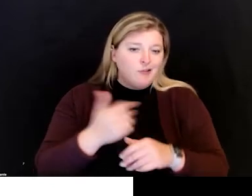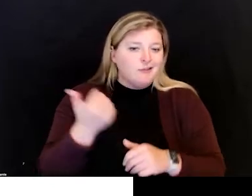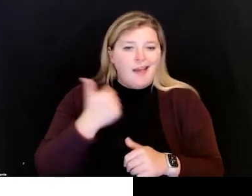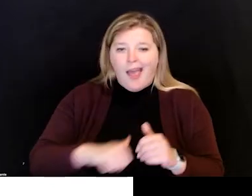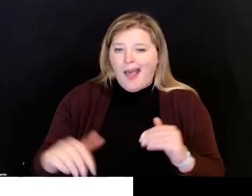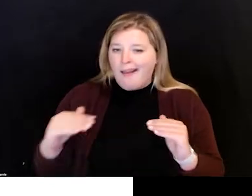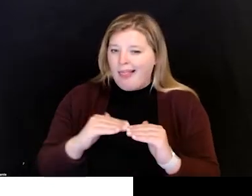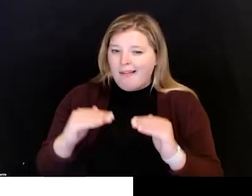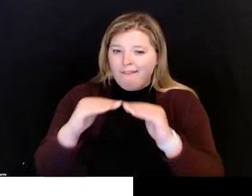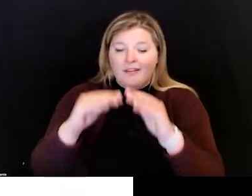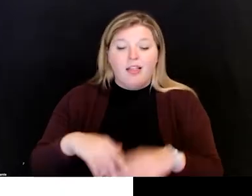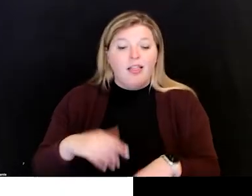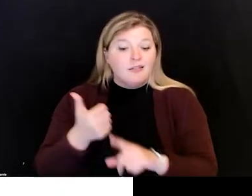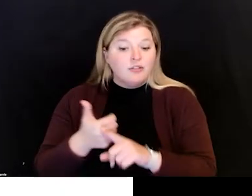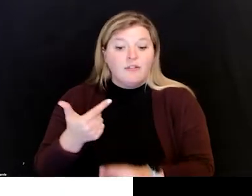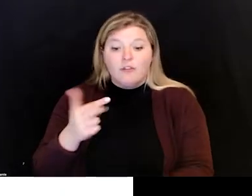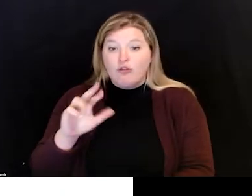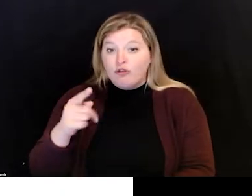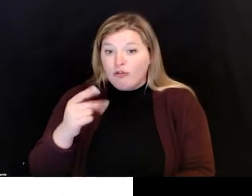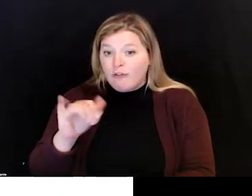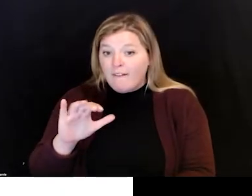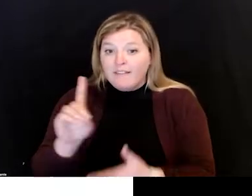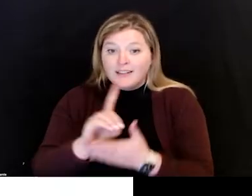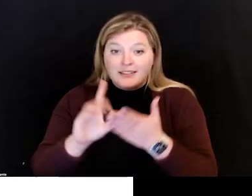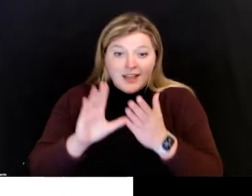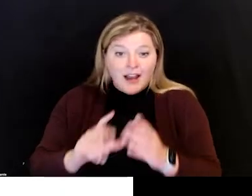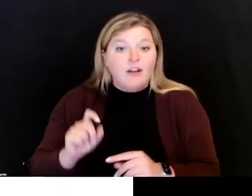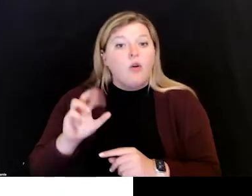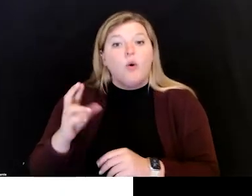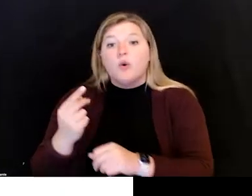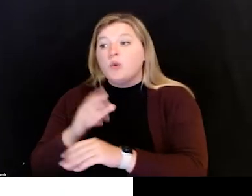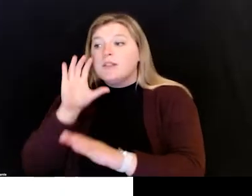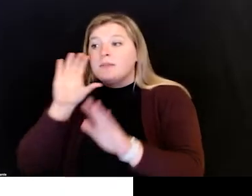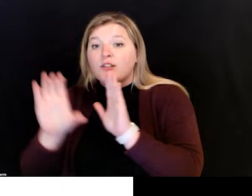whether you're a graphic designer or someone who uses images in their documents or creates